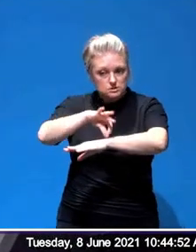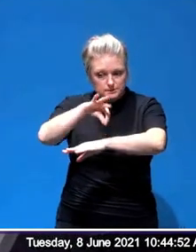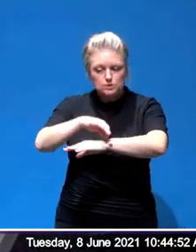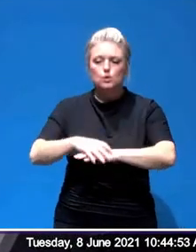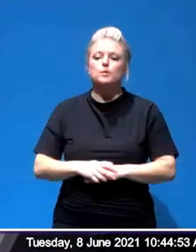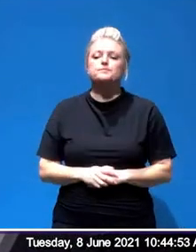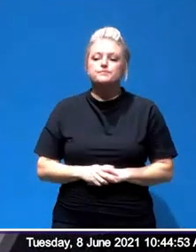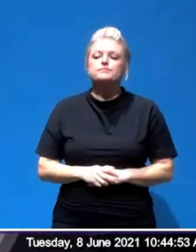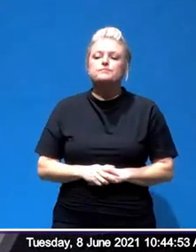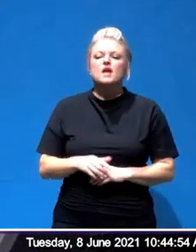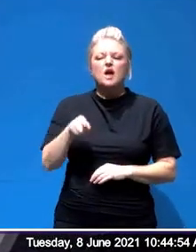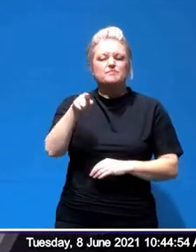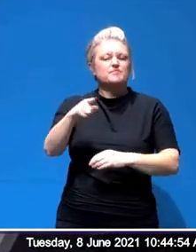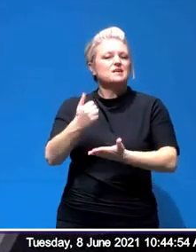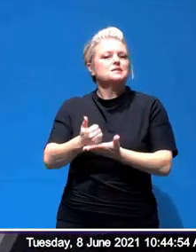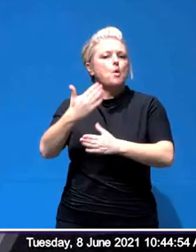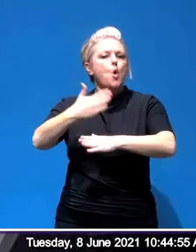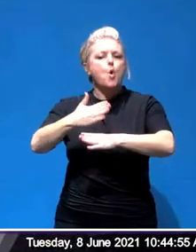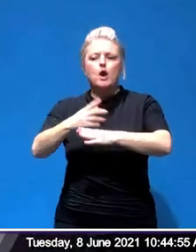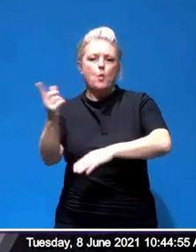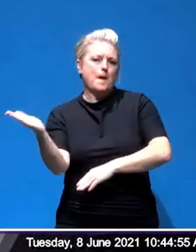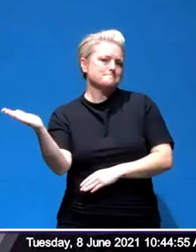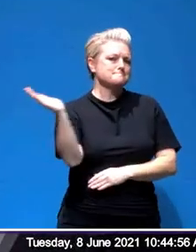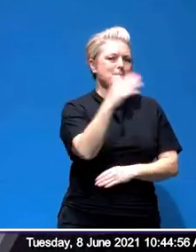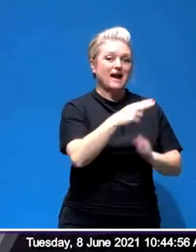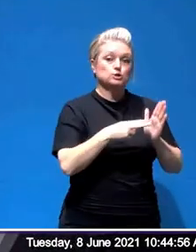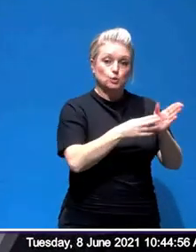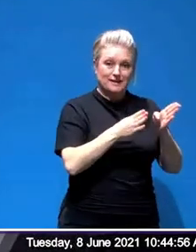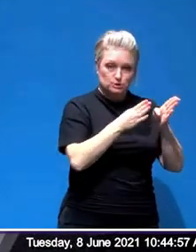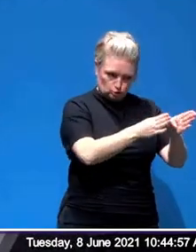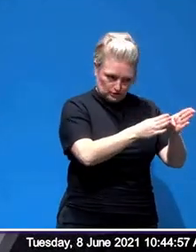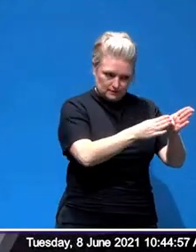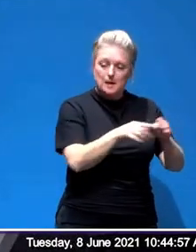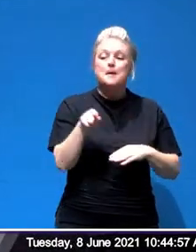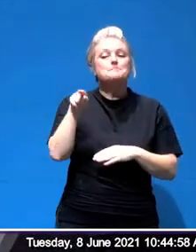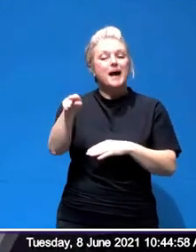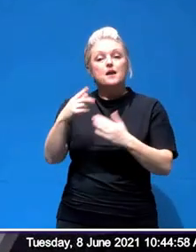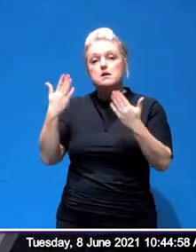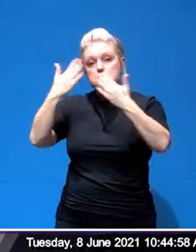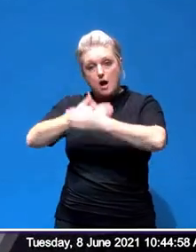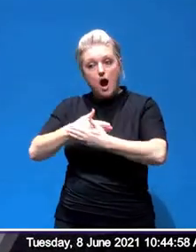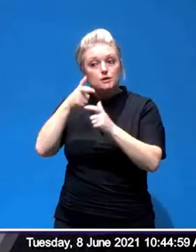to N Street to finish his shift. The night supervisor stayed for a while. At some point he had to go.